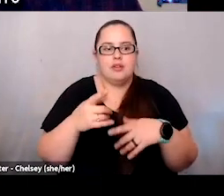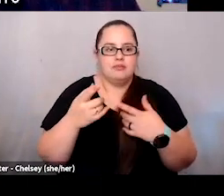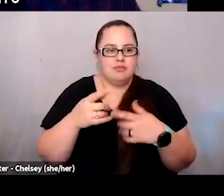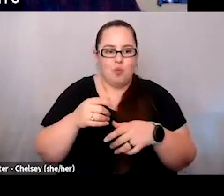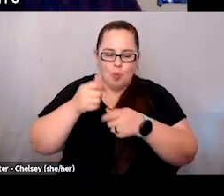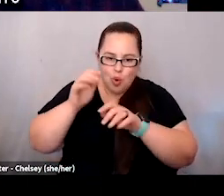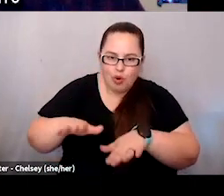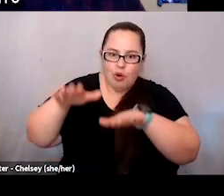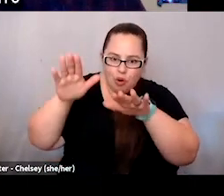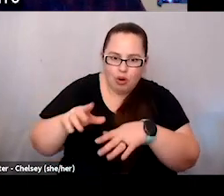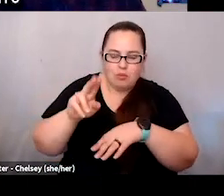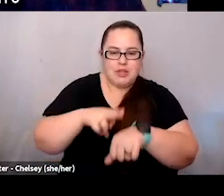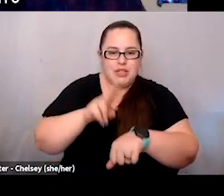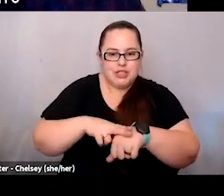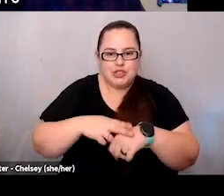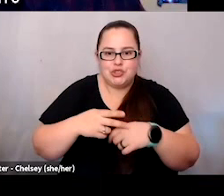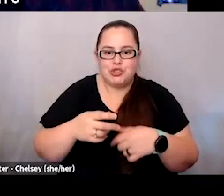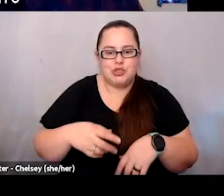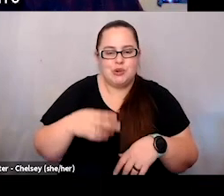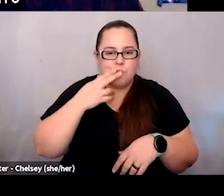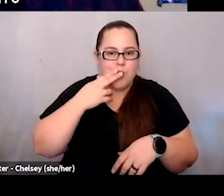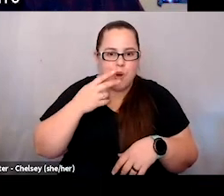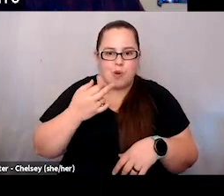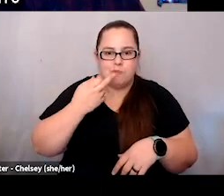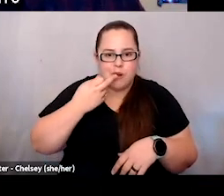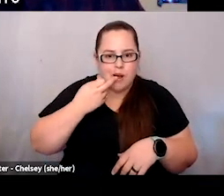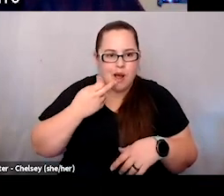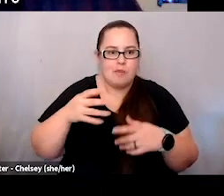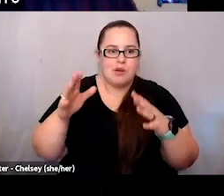they all lived in teepees, smoked peace pipes, worshiped nature, we lack a sense of